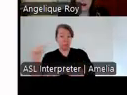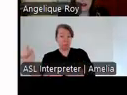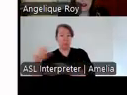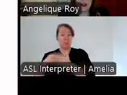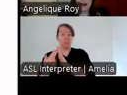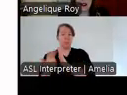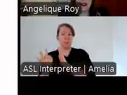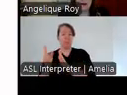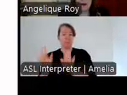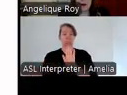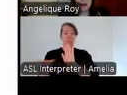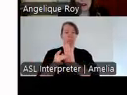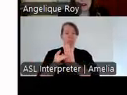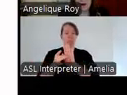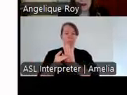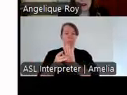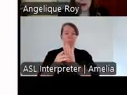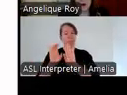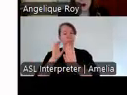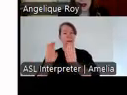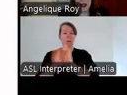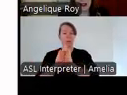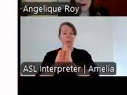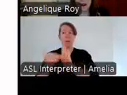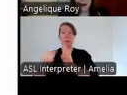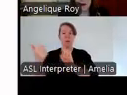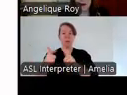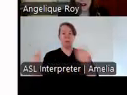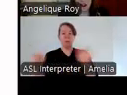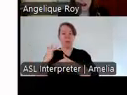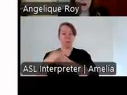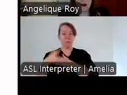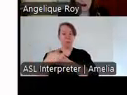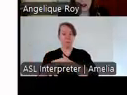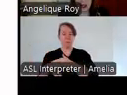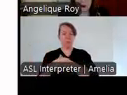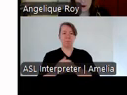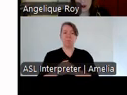We decided that even the presence of at least one aspect of a particular icon category